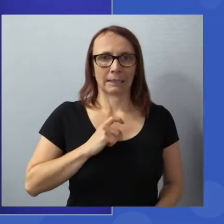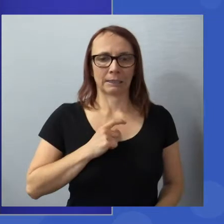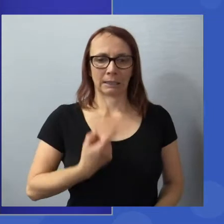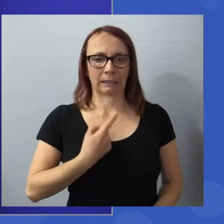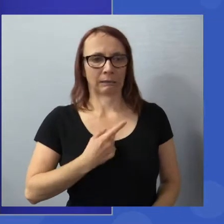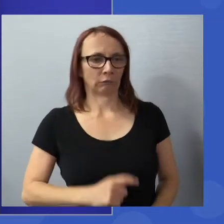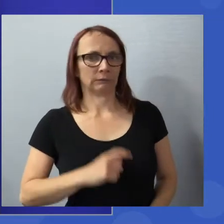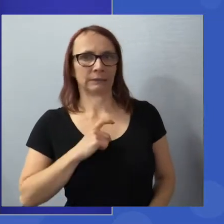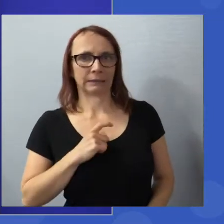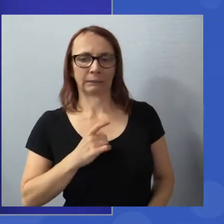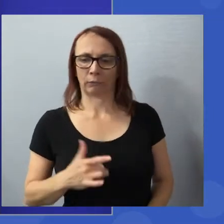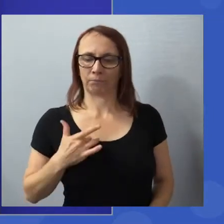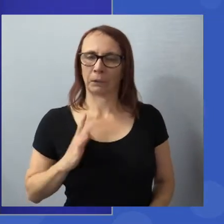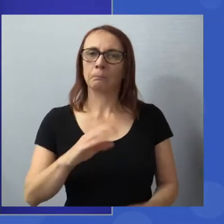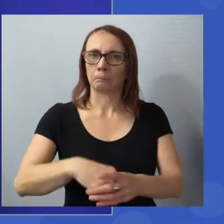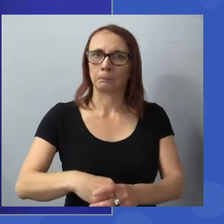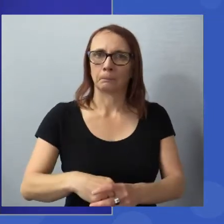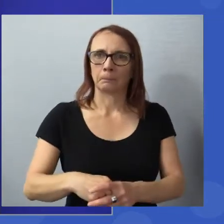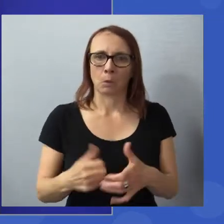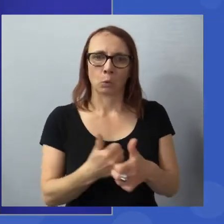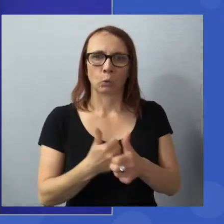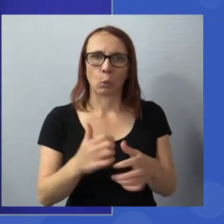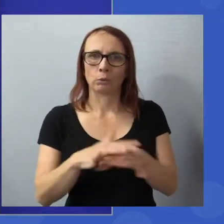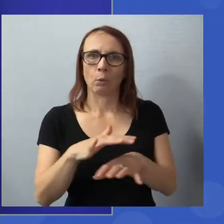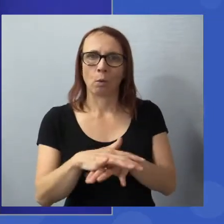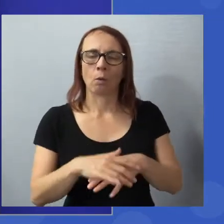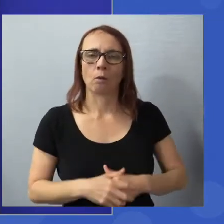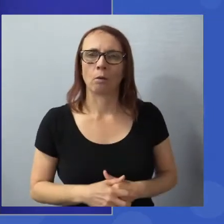of belonging and creation of a support network it would have less reliance and